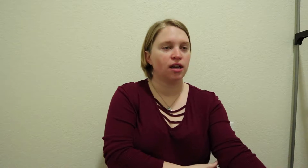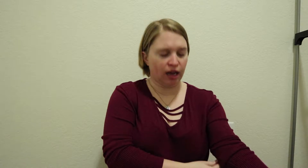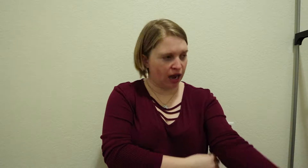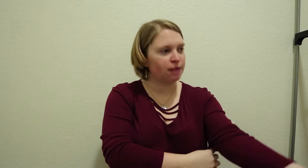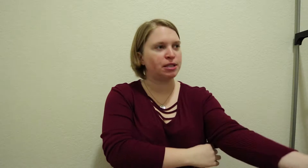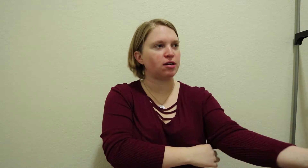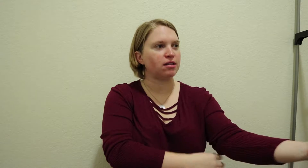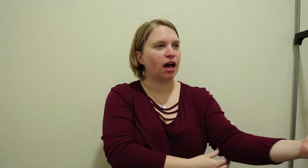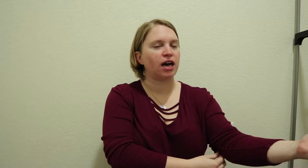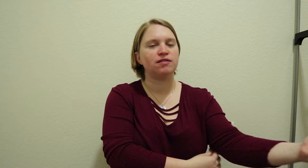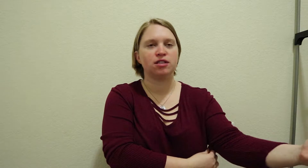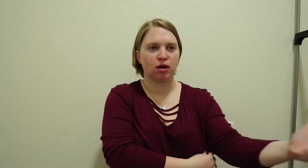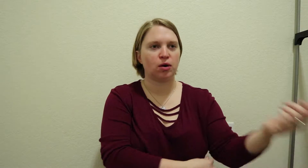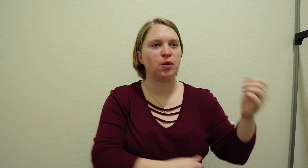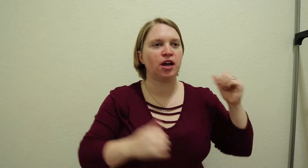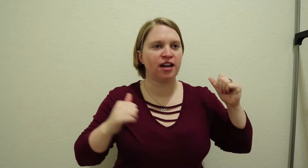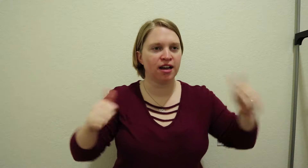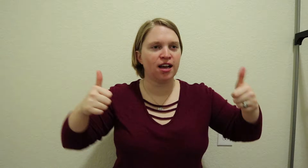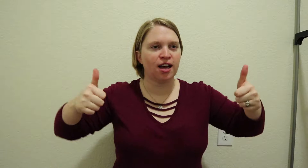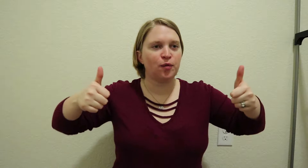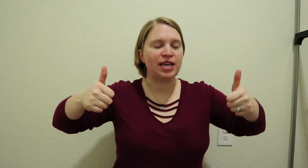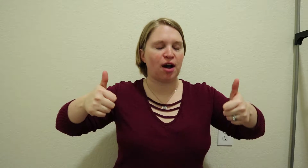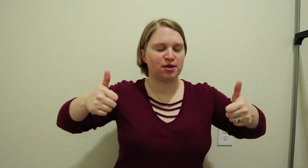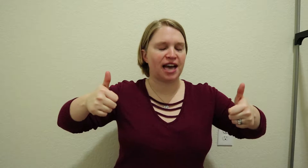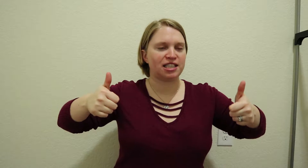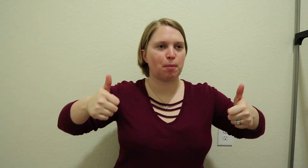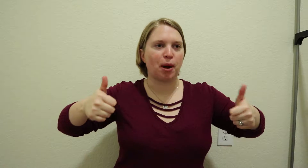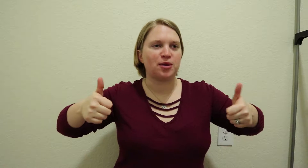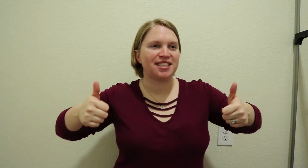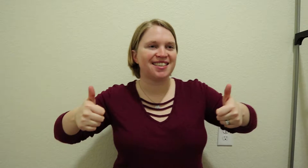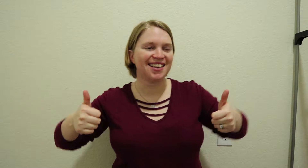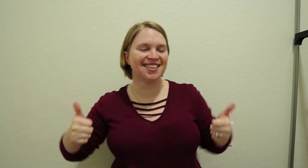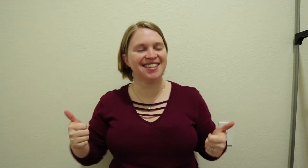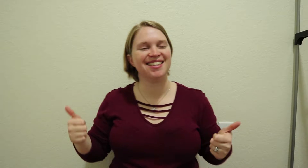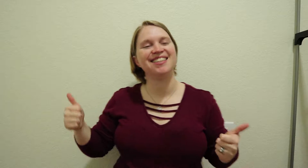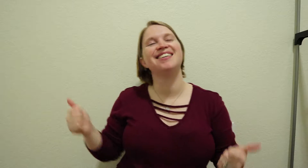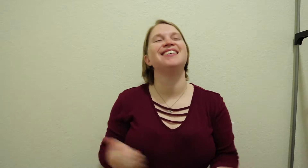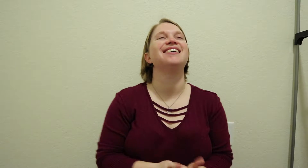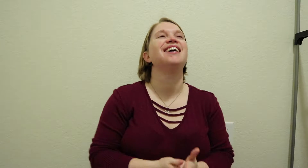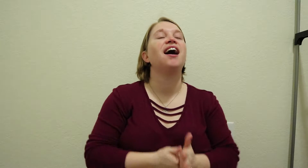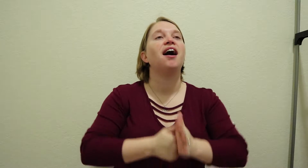I'm still alive so we count that as a bonus